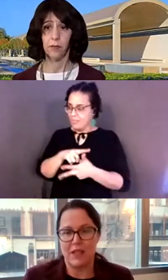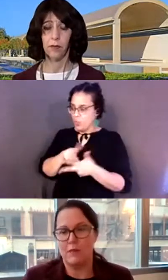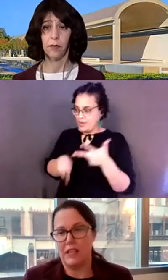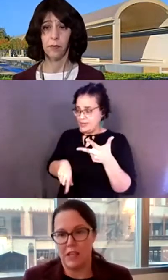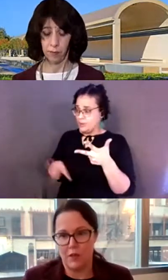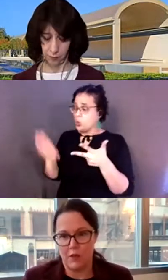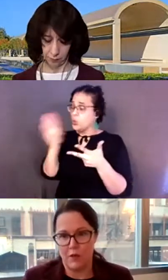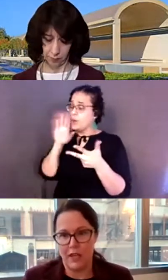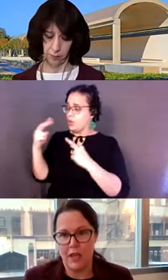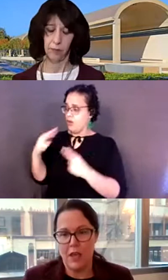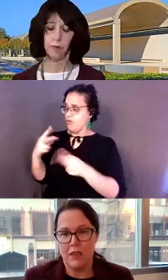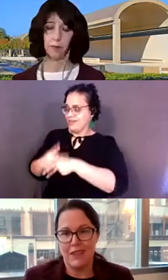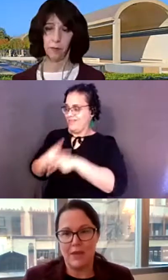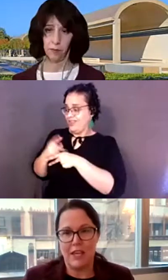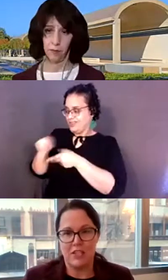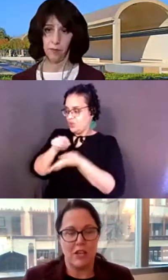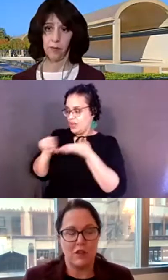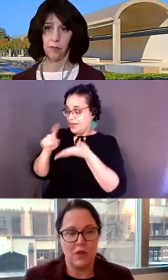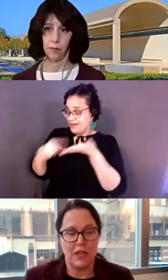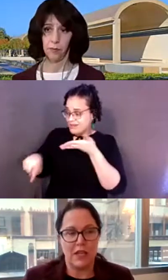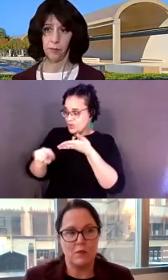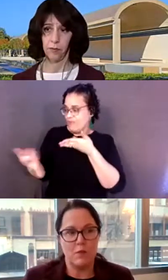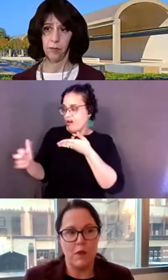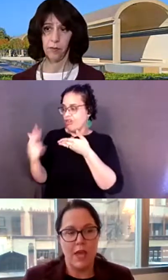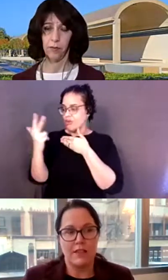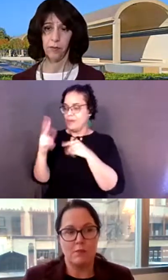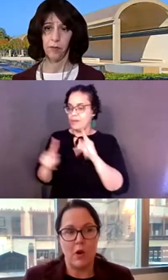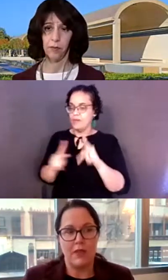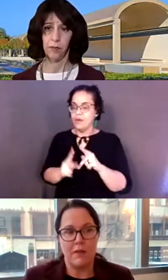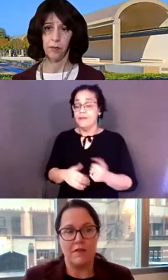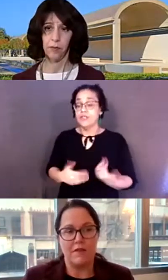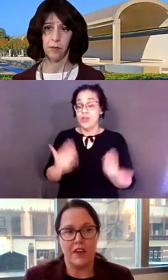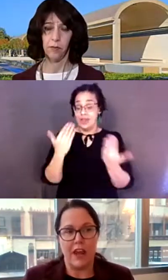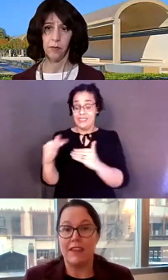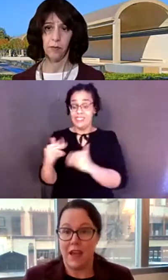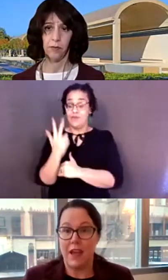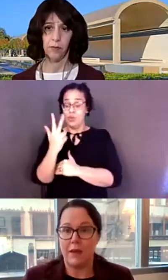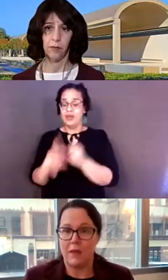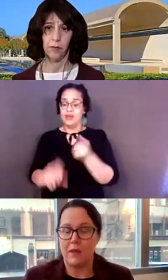to be these other three. The limitation on three is